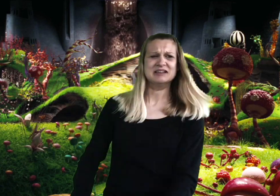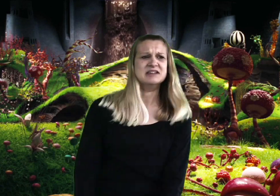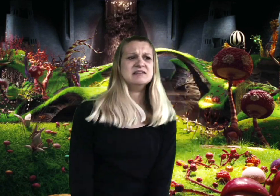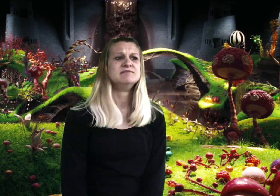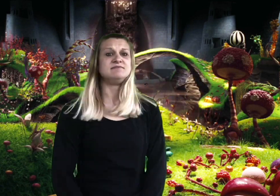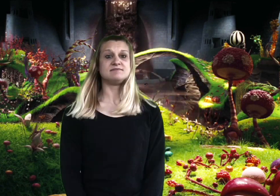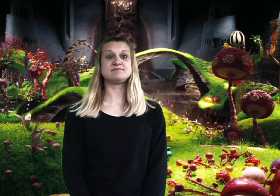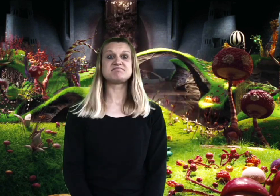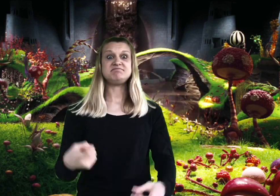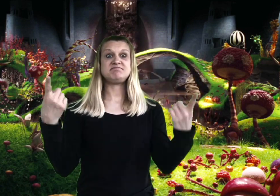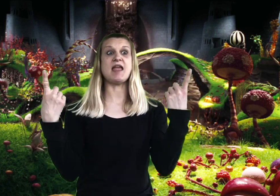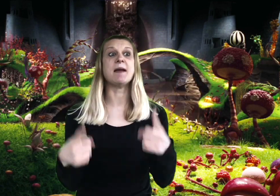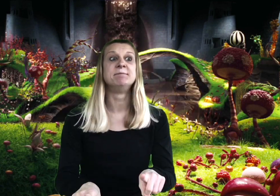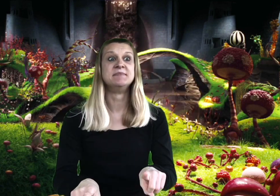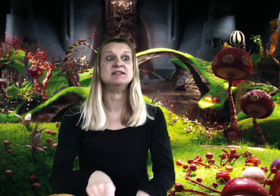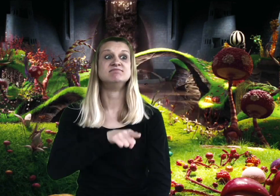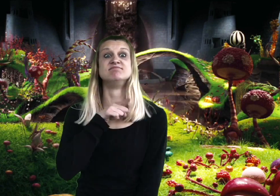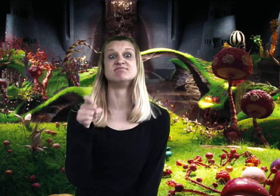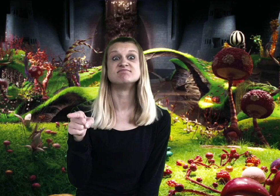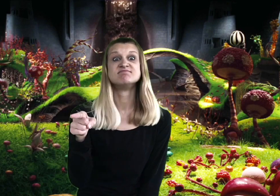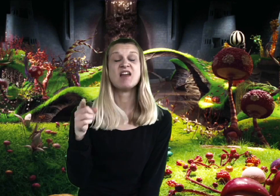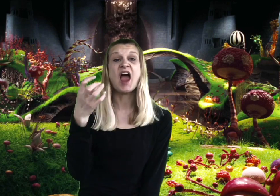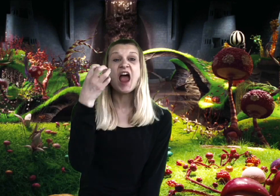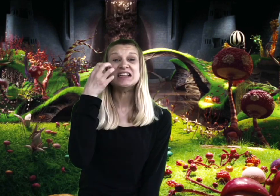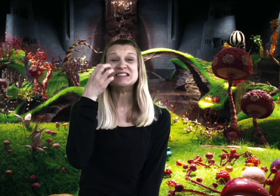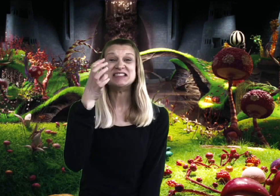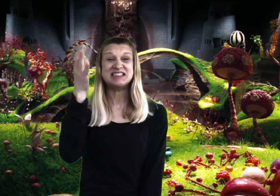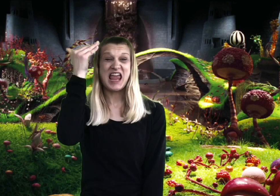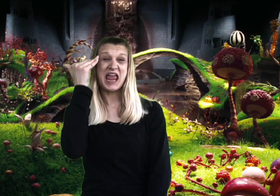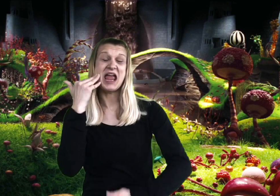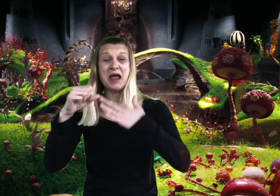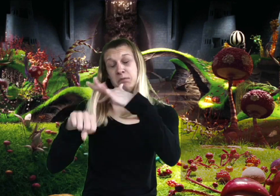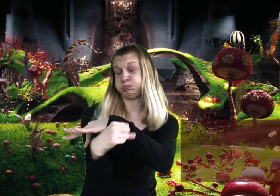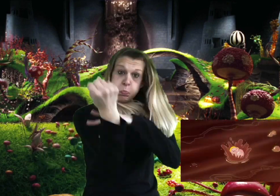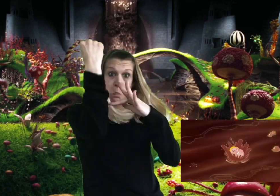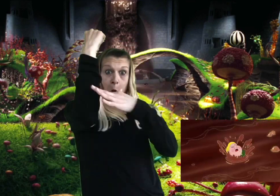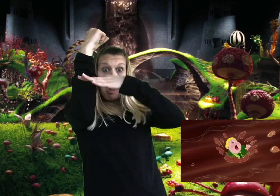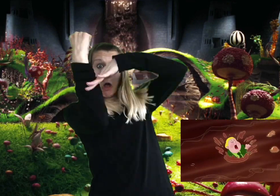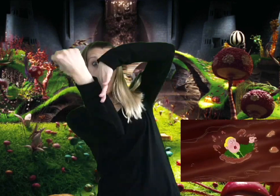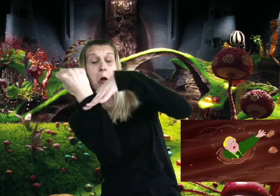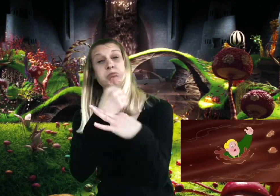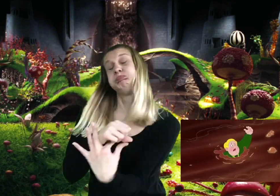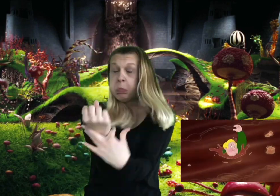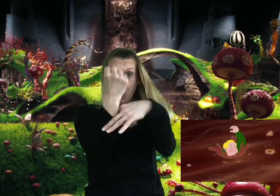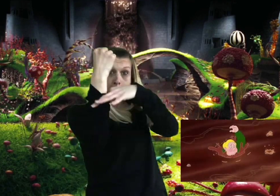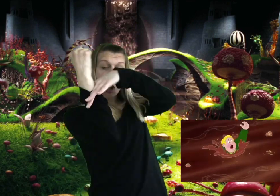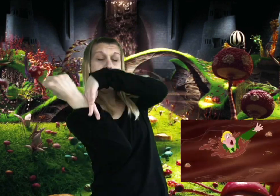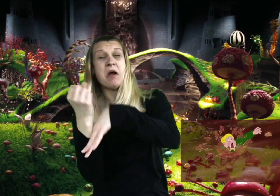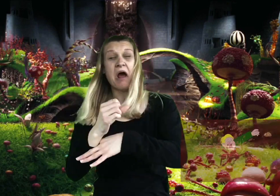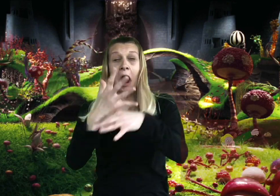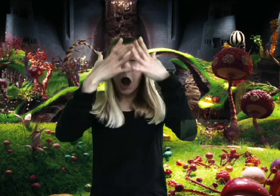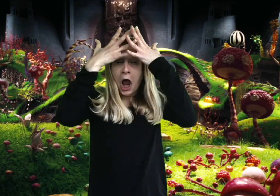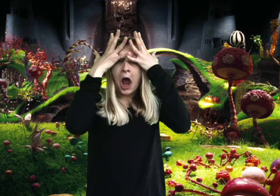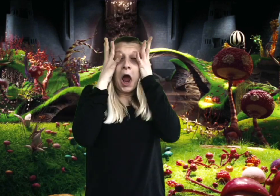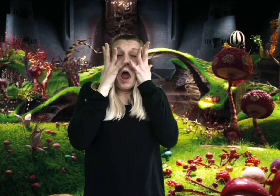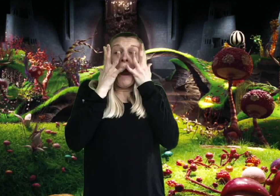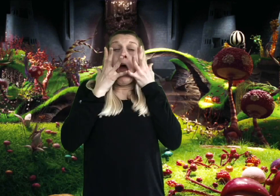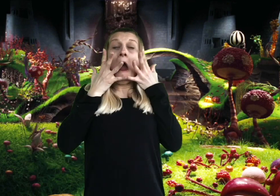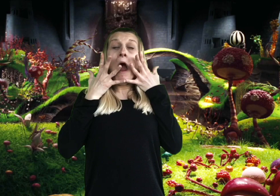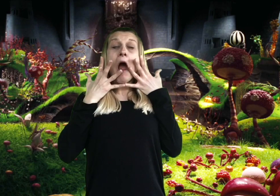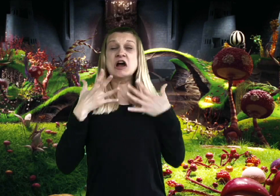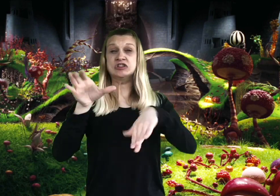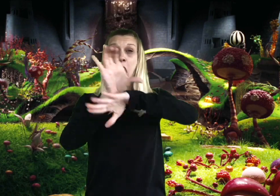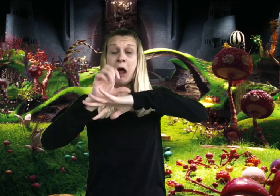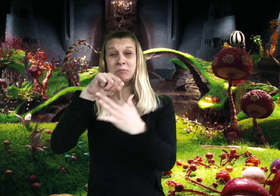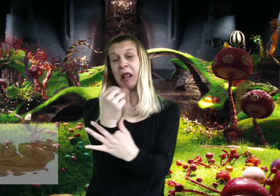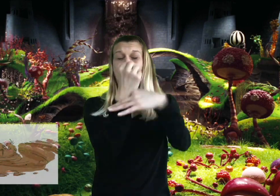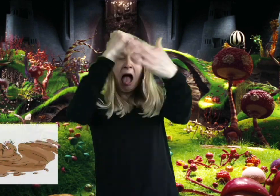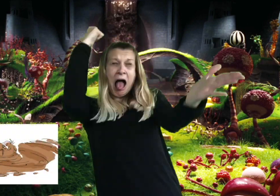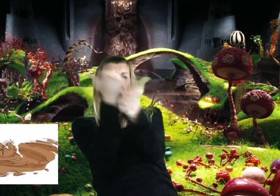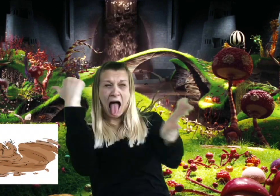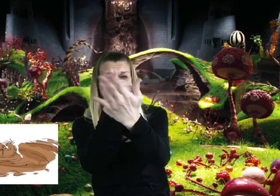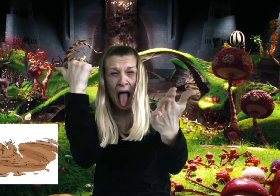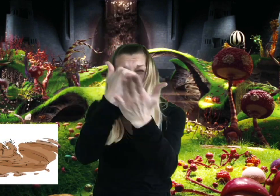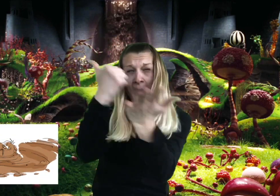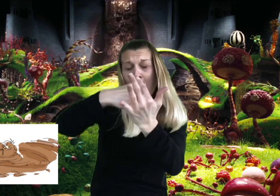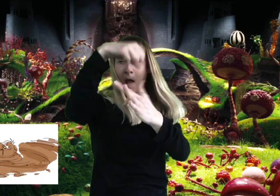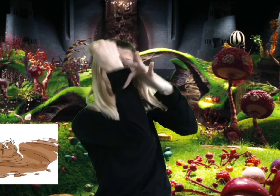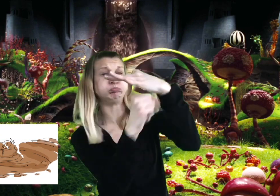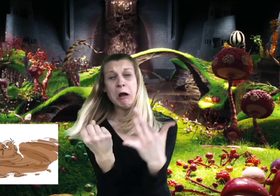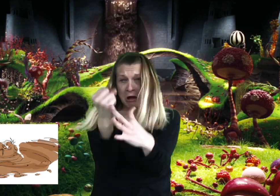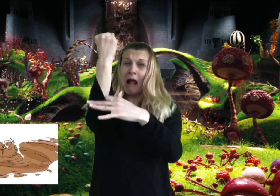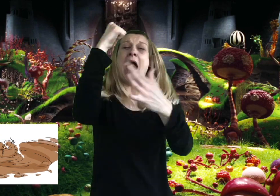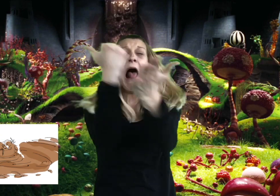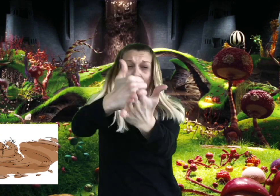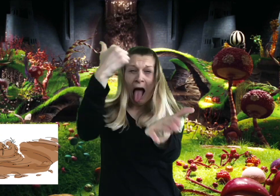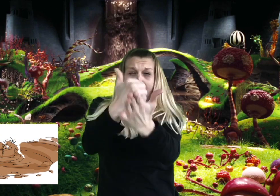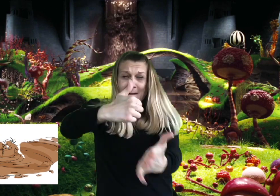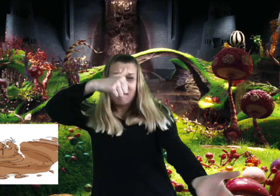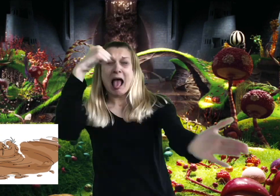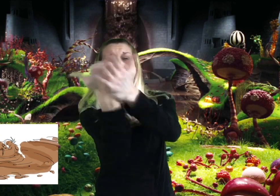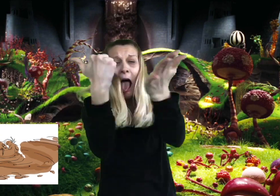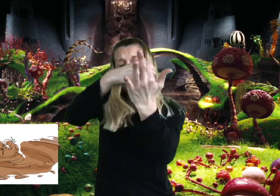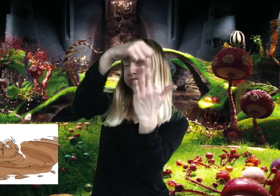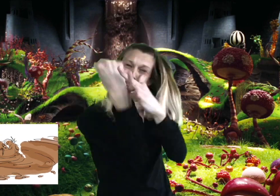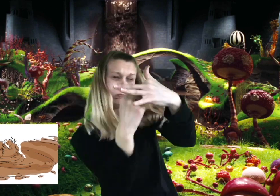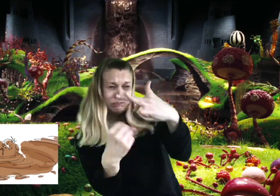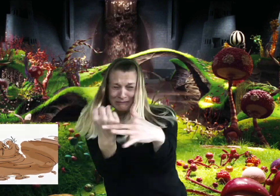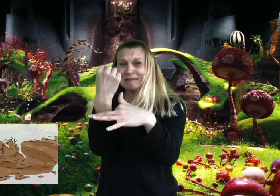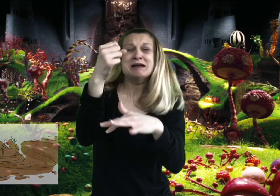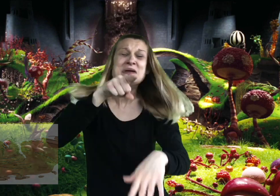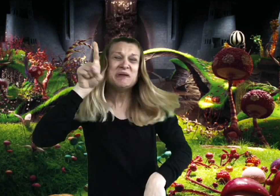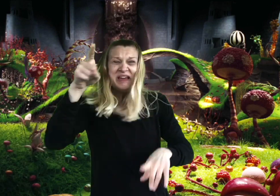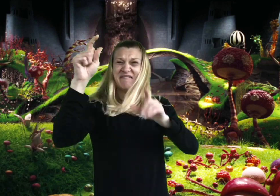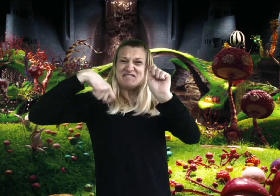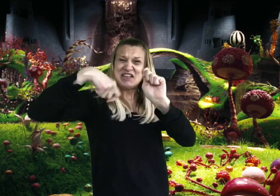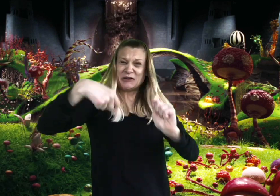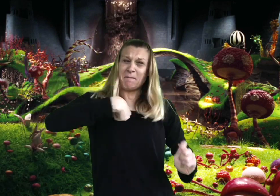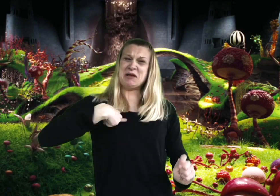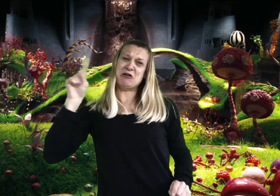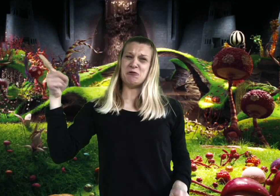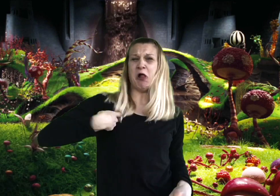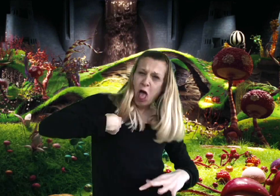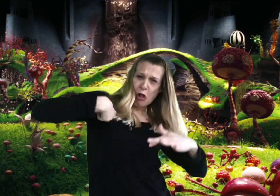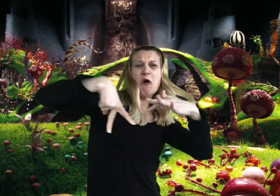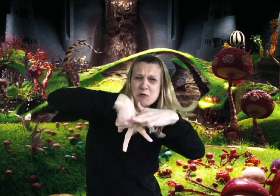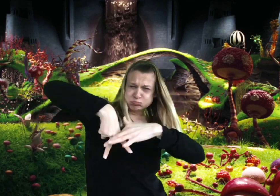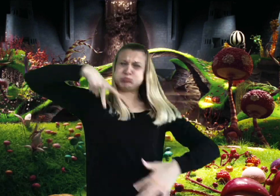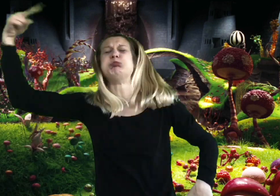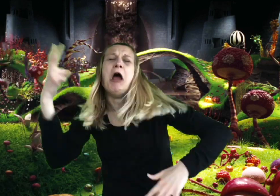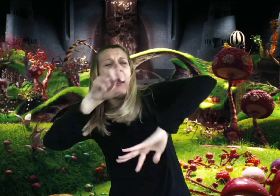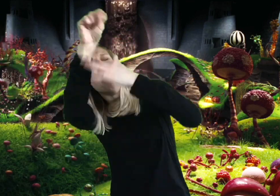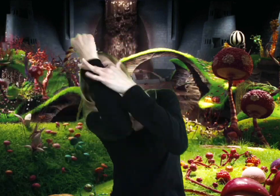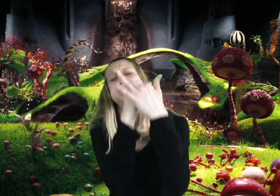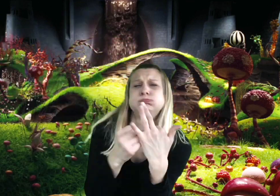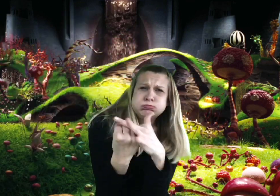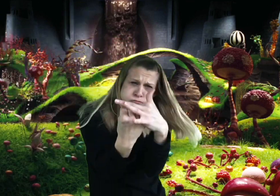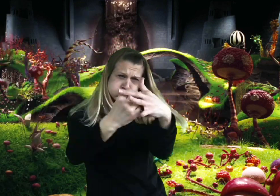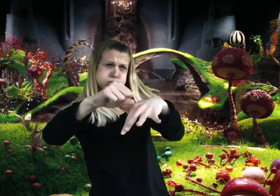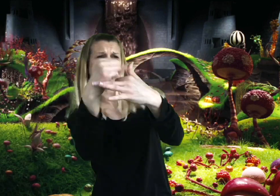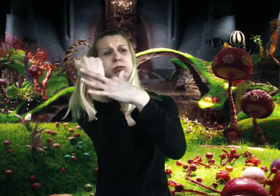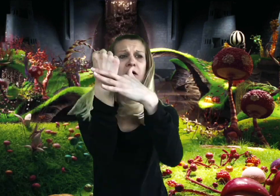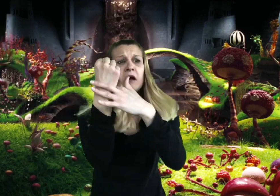Augustus Gloop’s face came up again to the surface, painted brown with chocolate. "Help! Help! Help!" he yelled. "Fish me out!"